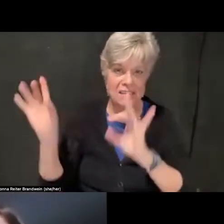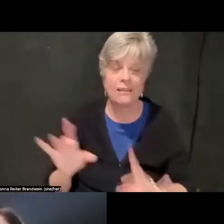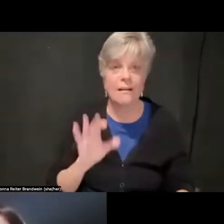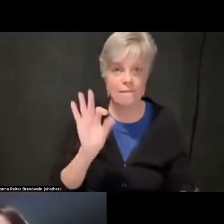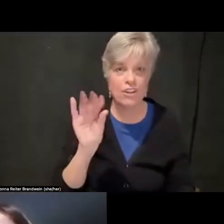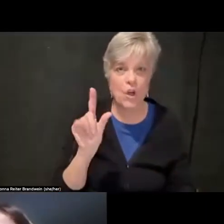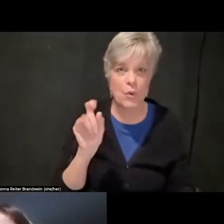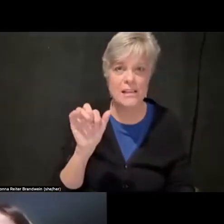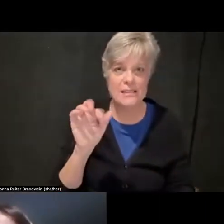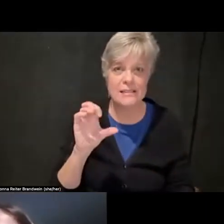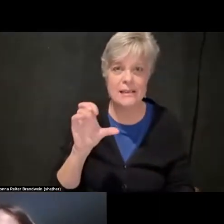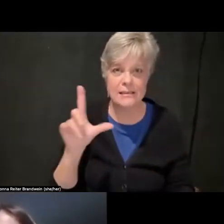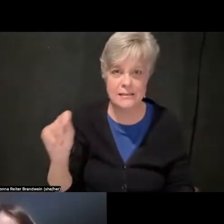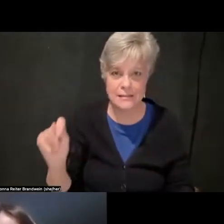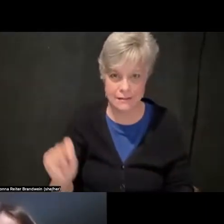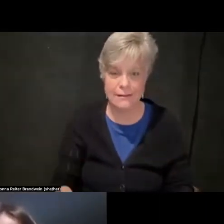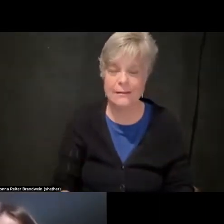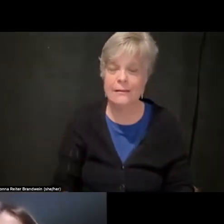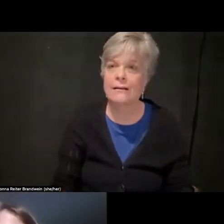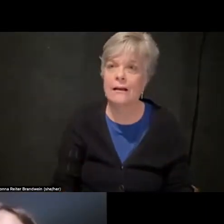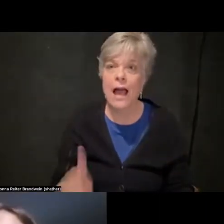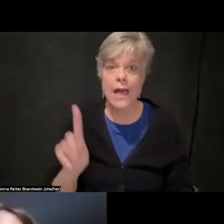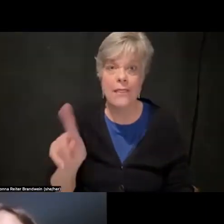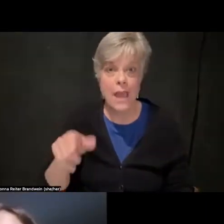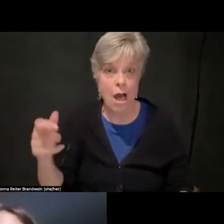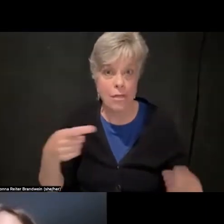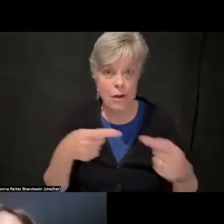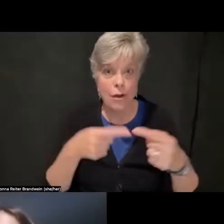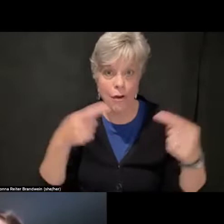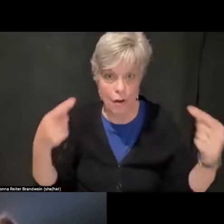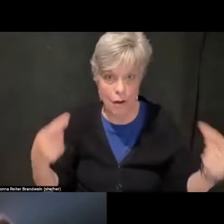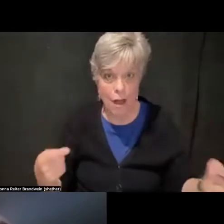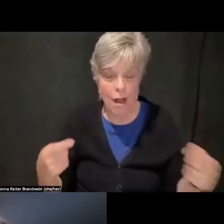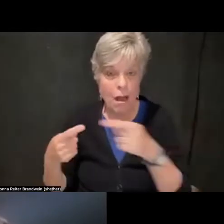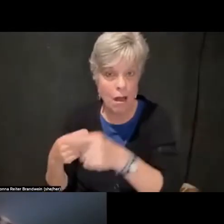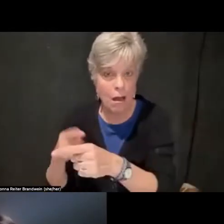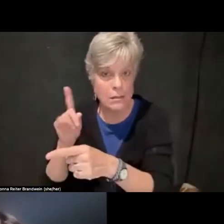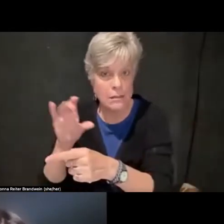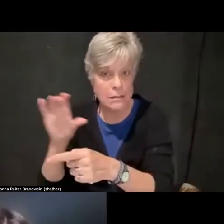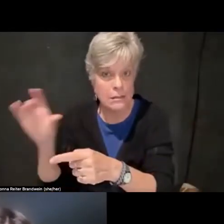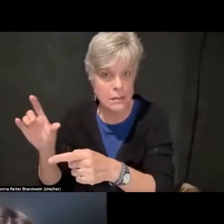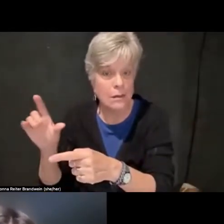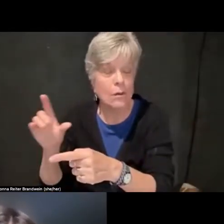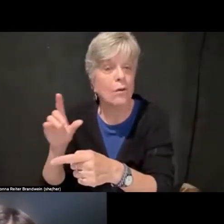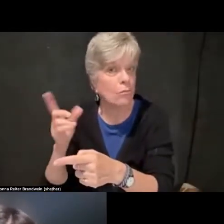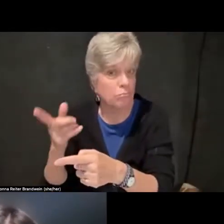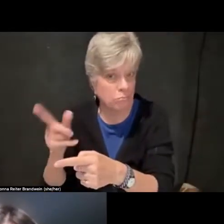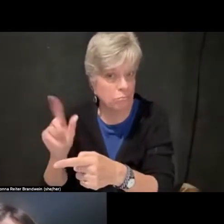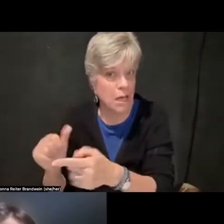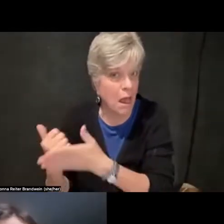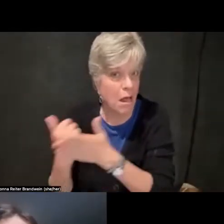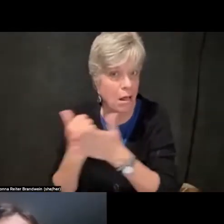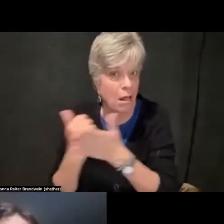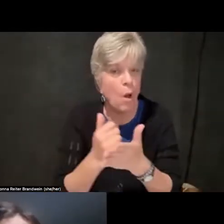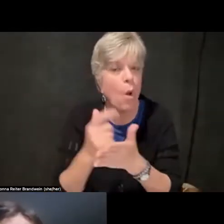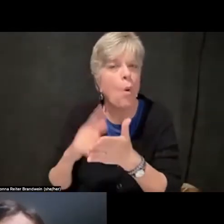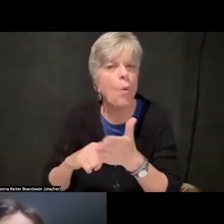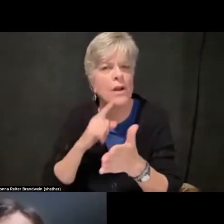because this is where we felt the cultural center came in, what are some avenues to address the climate and attitudes?